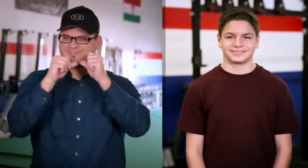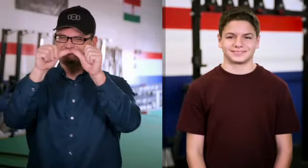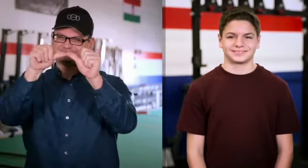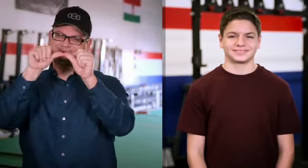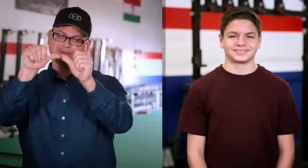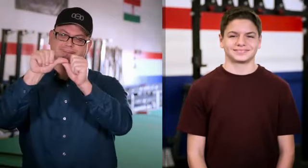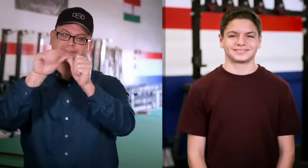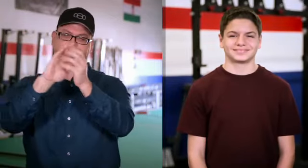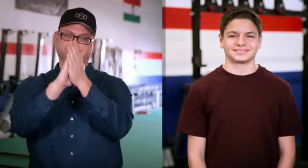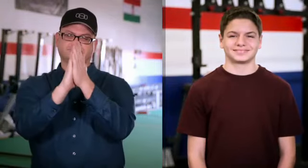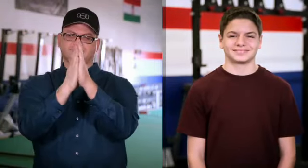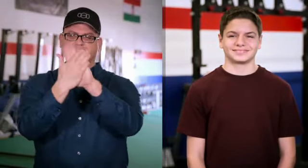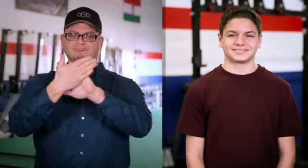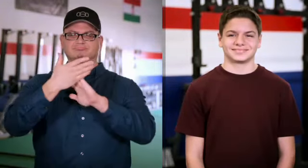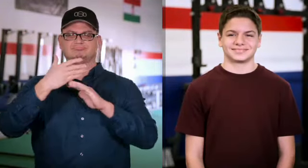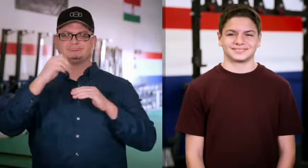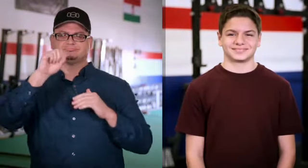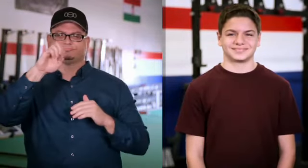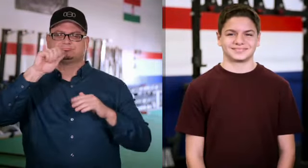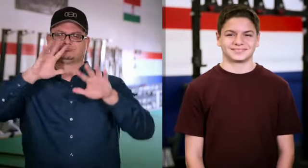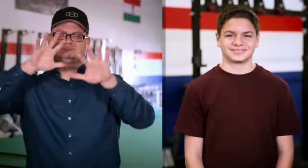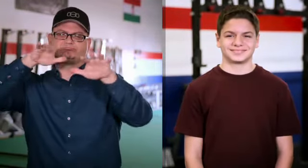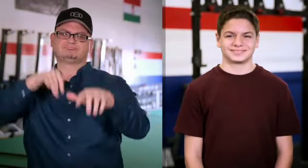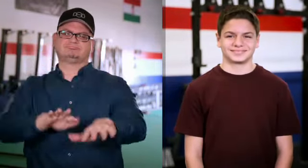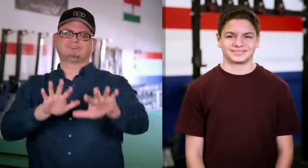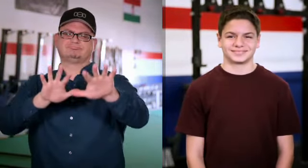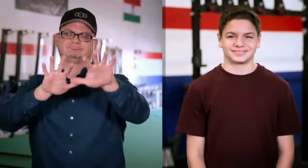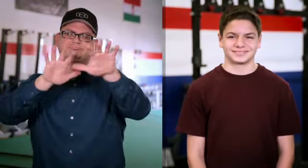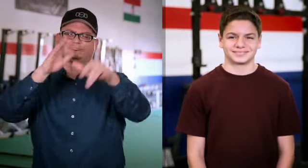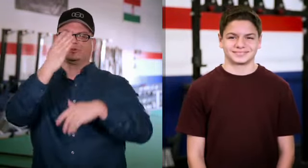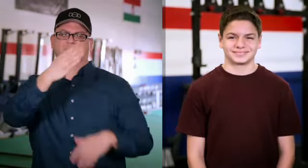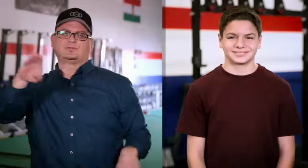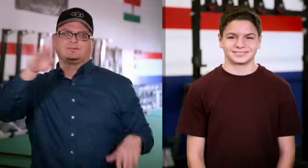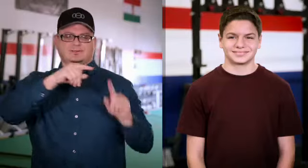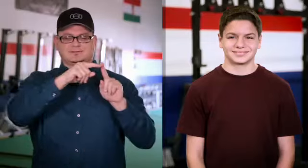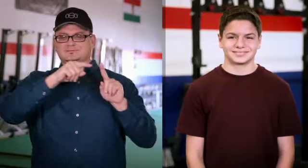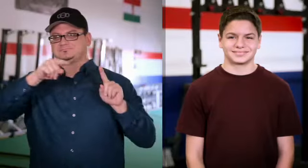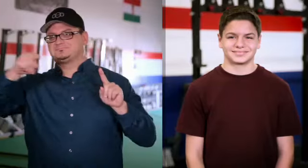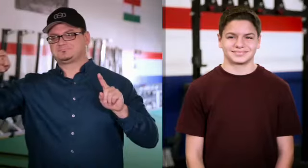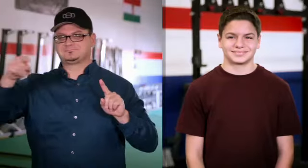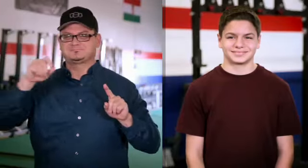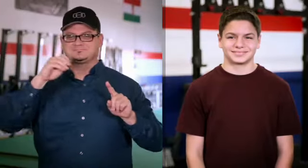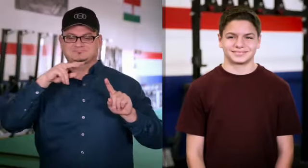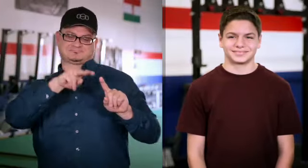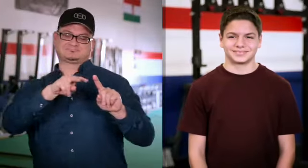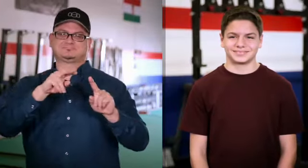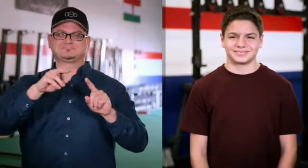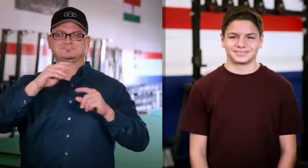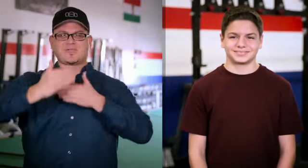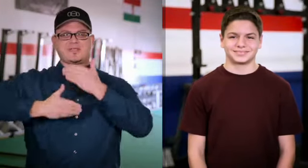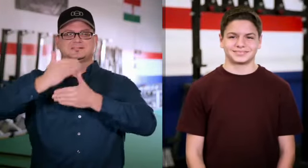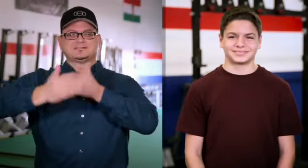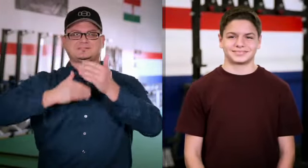until it becomes a sea of blue. There's a clear progression of goals.